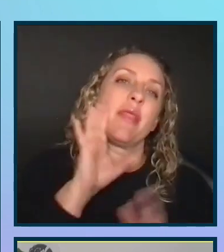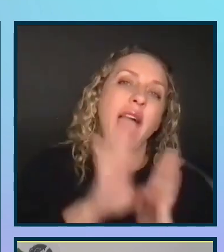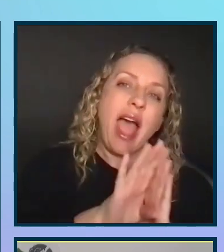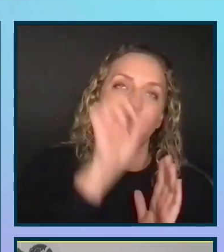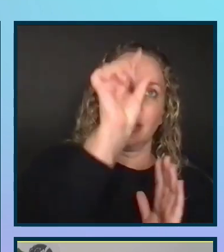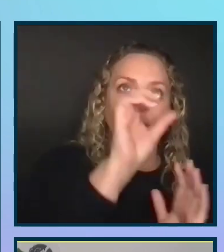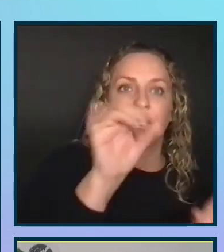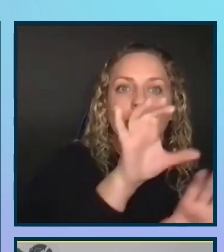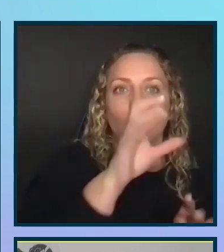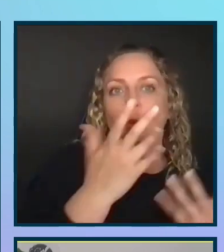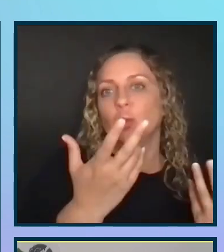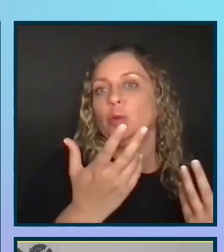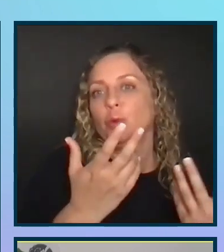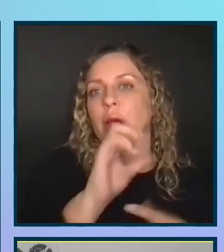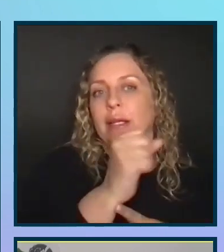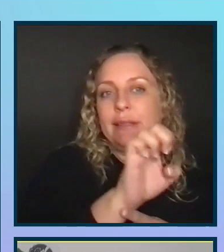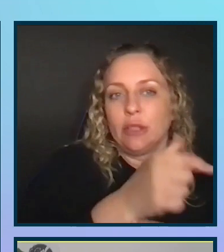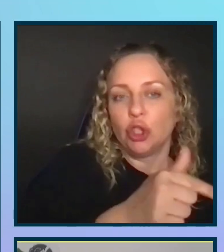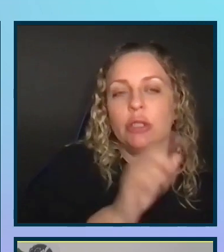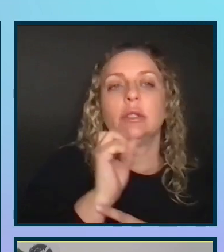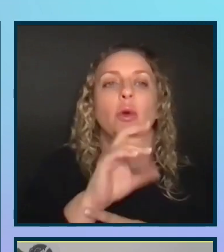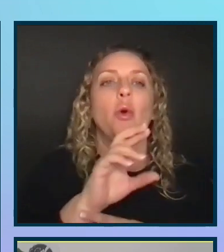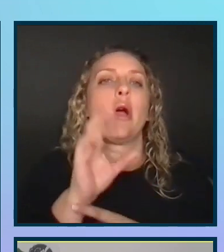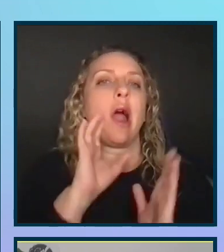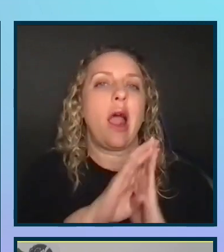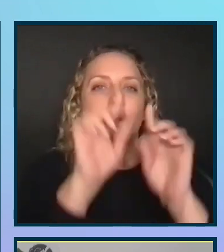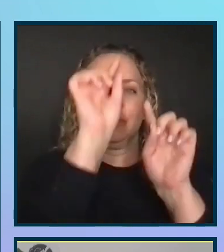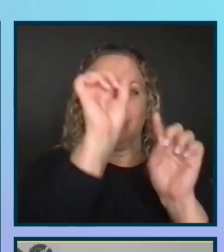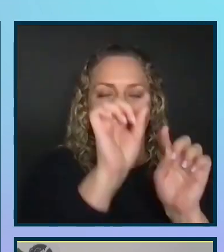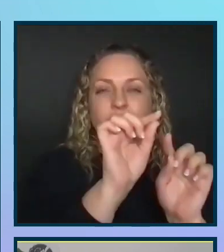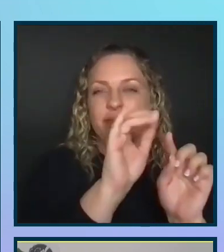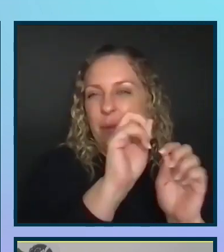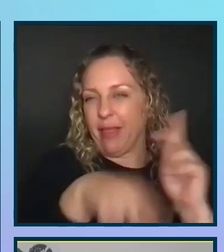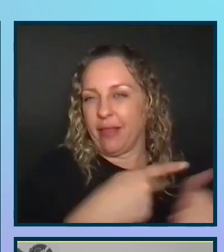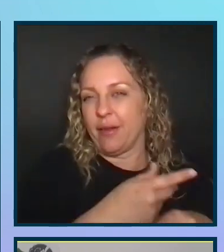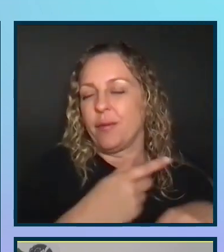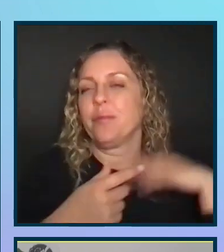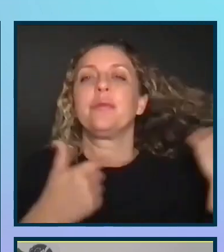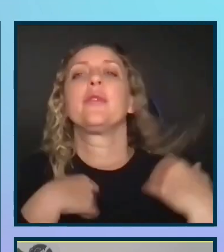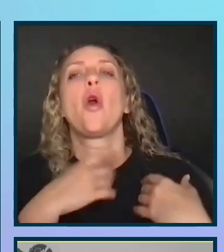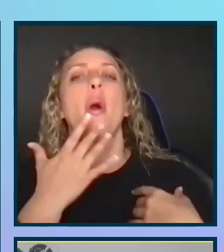They can use an SVG, they can use an icon font, something like that. So I prefer not to document how these